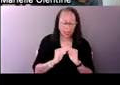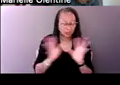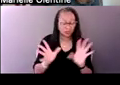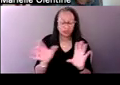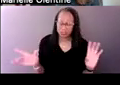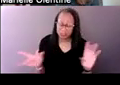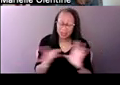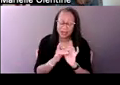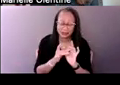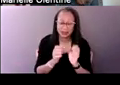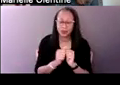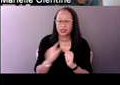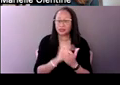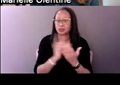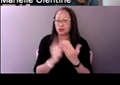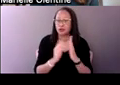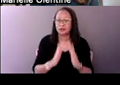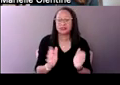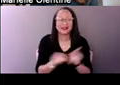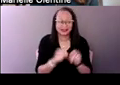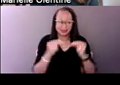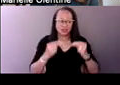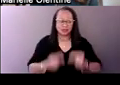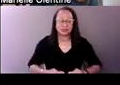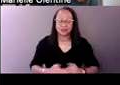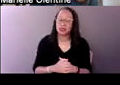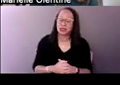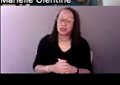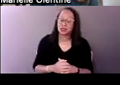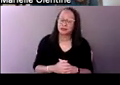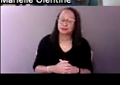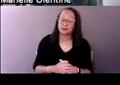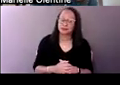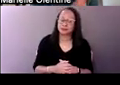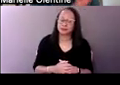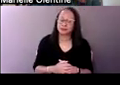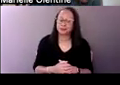Reach out to him again. It might not be too late. He clearly loved your work before, but when I was